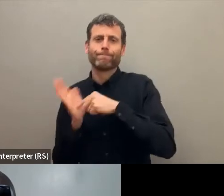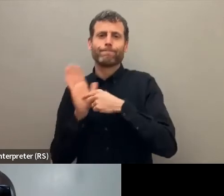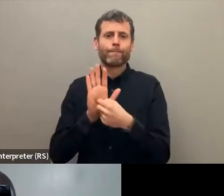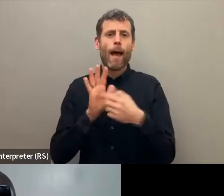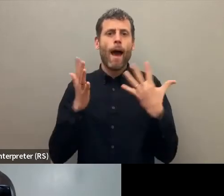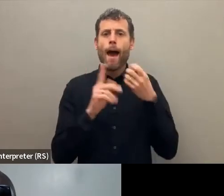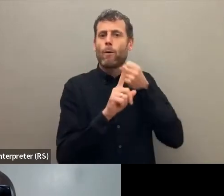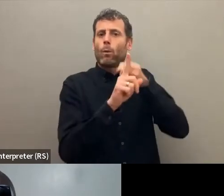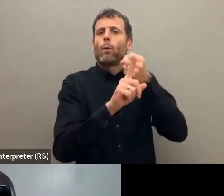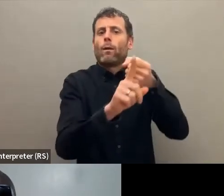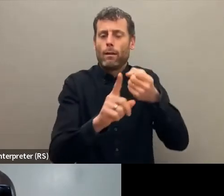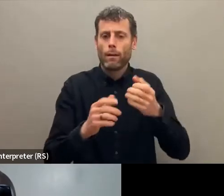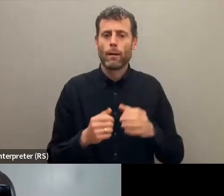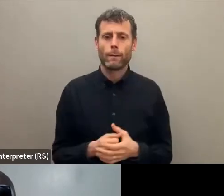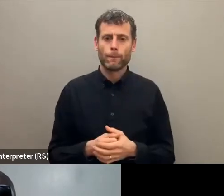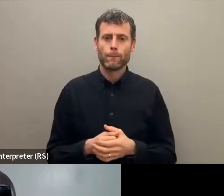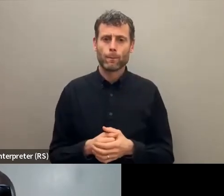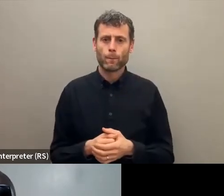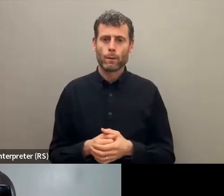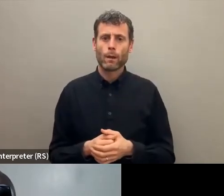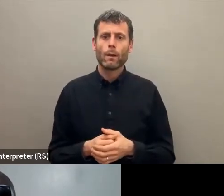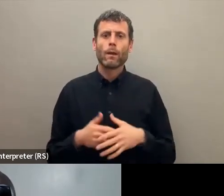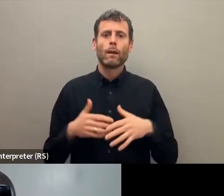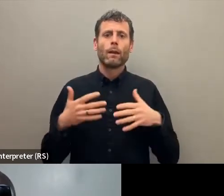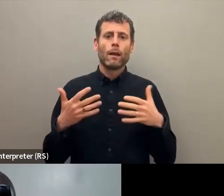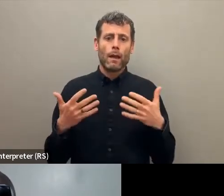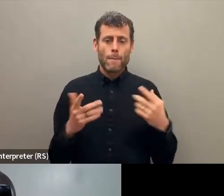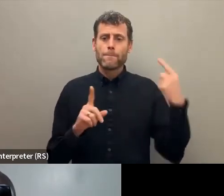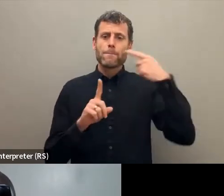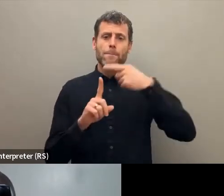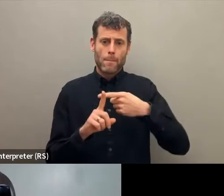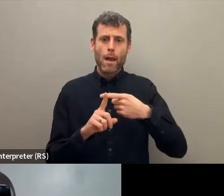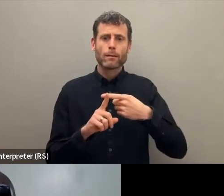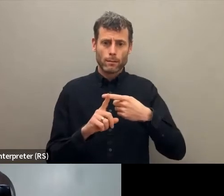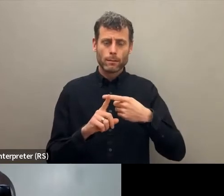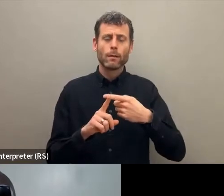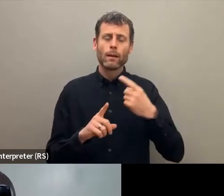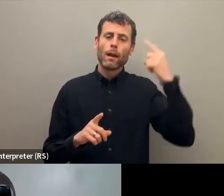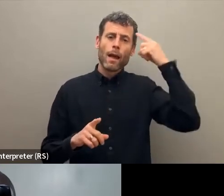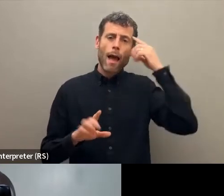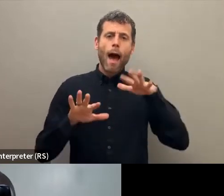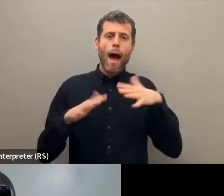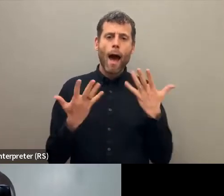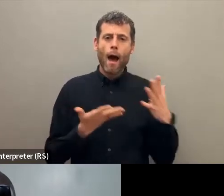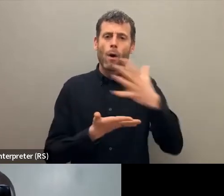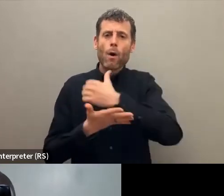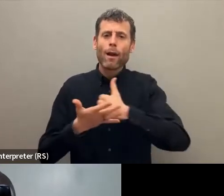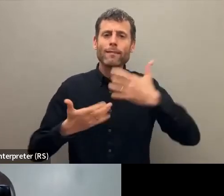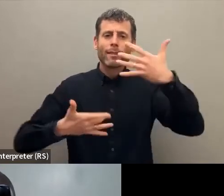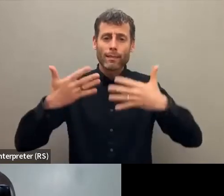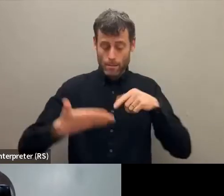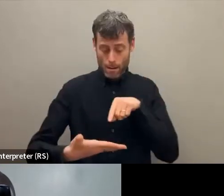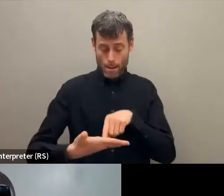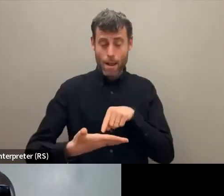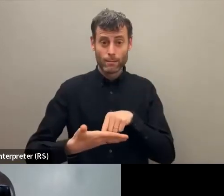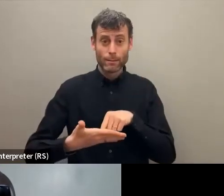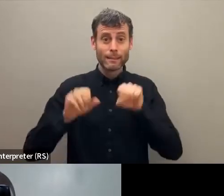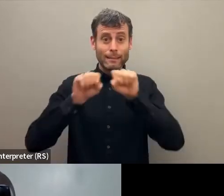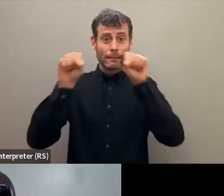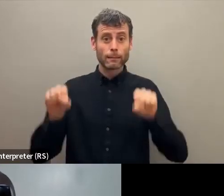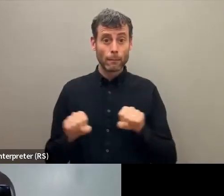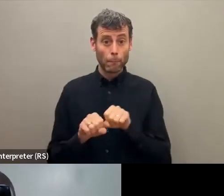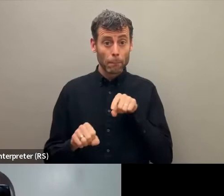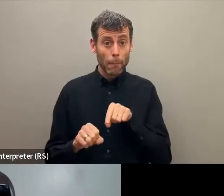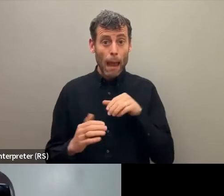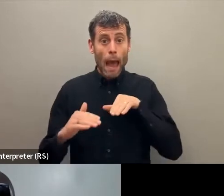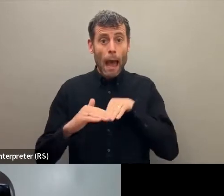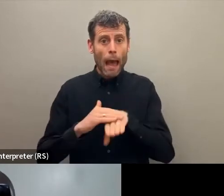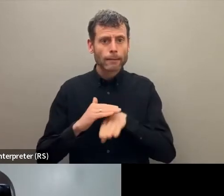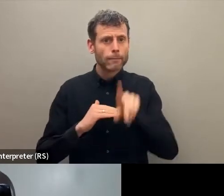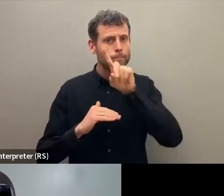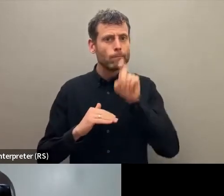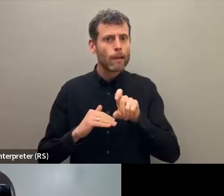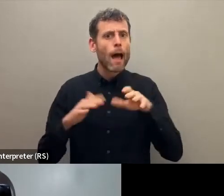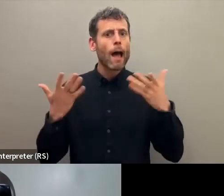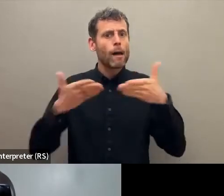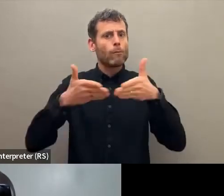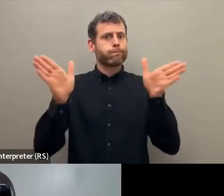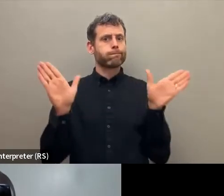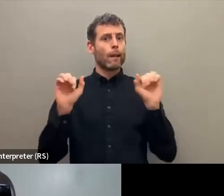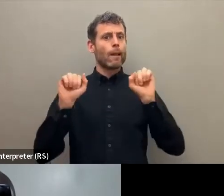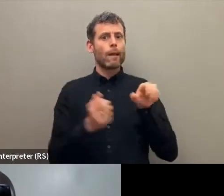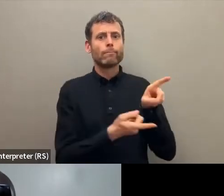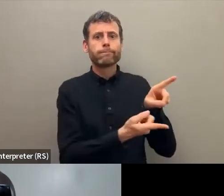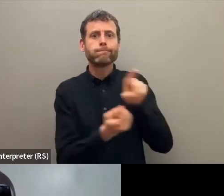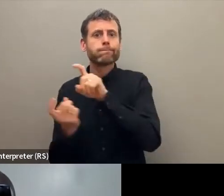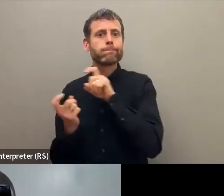Elizabeth Lockwood: The workshop includes eight modules it's quite interactive and it focuses on the capacity building of op eds to understand and use data and how to advocate for data.